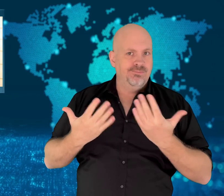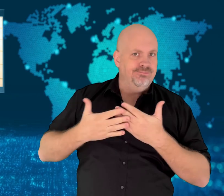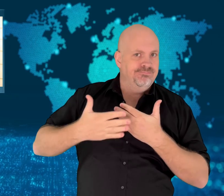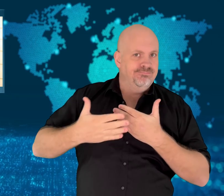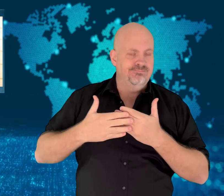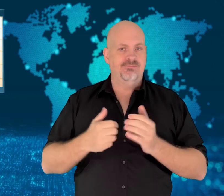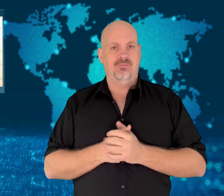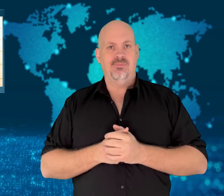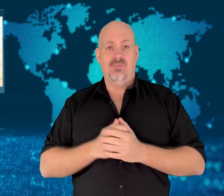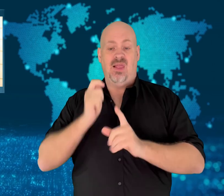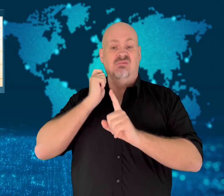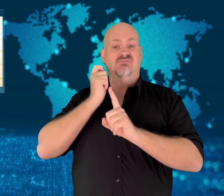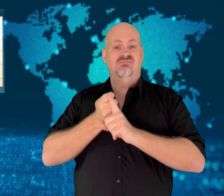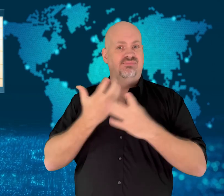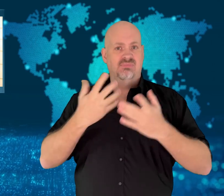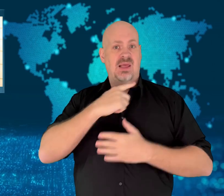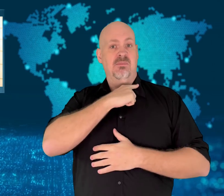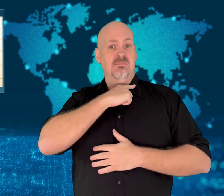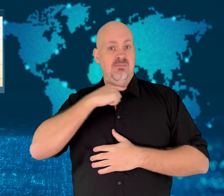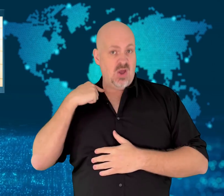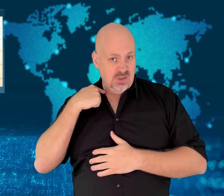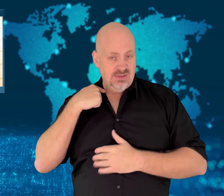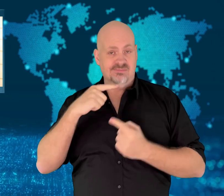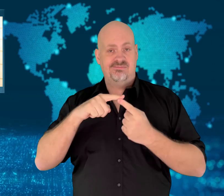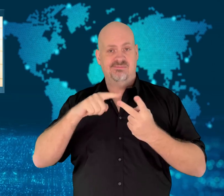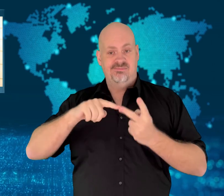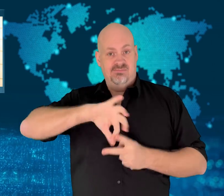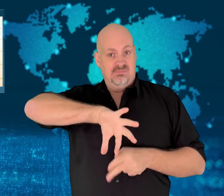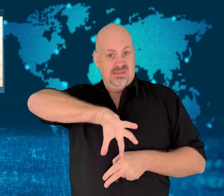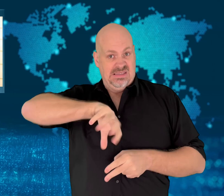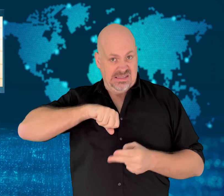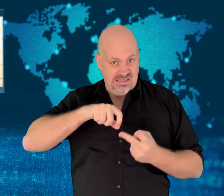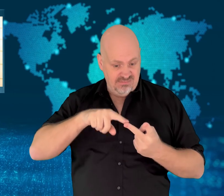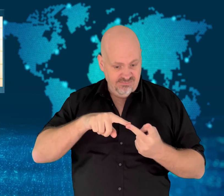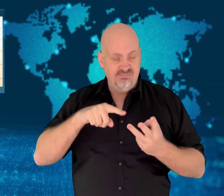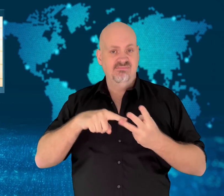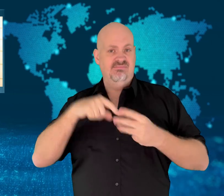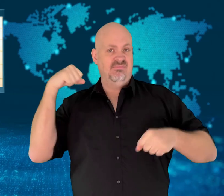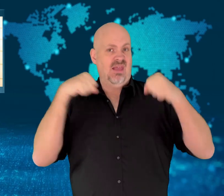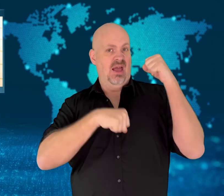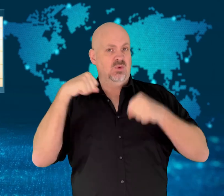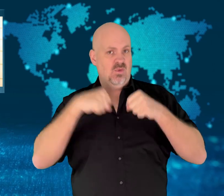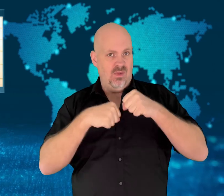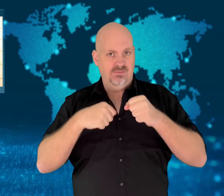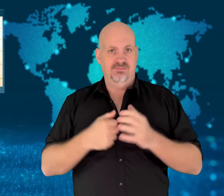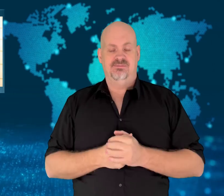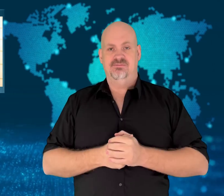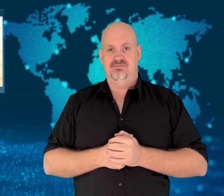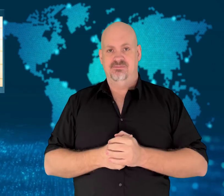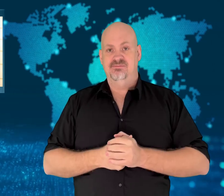He is charged with murder, stealing, and assault.